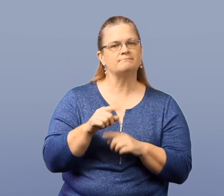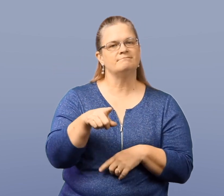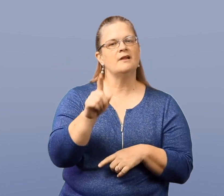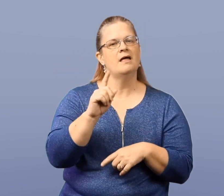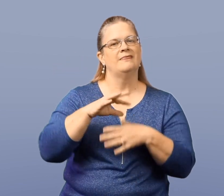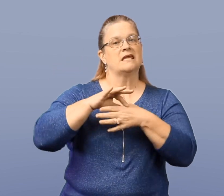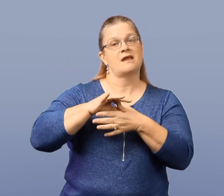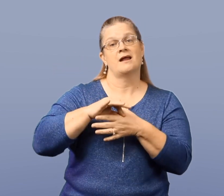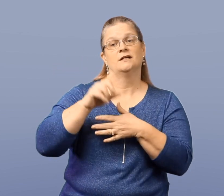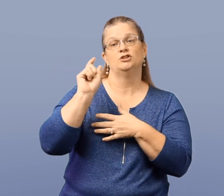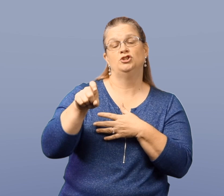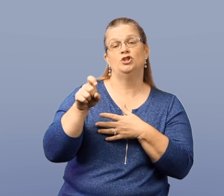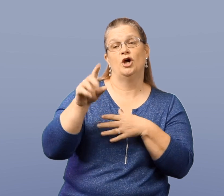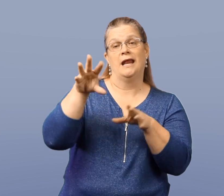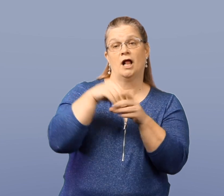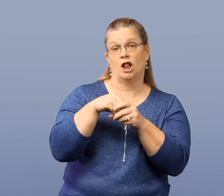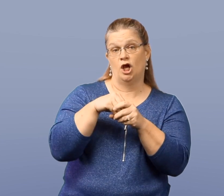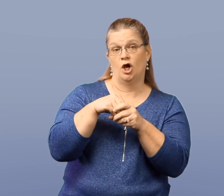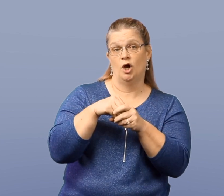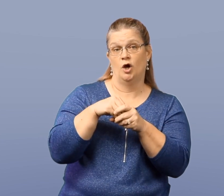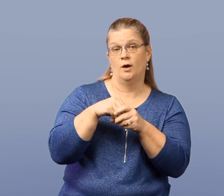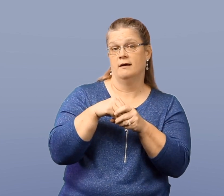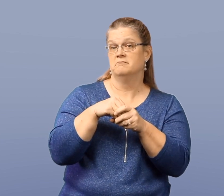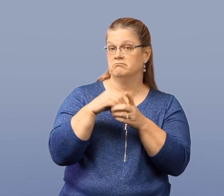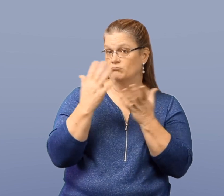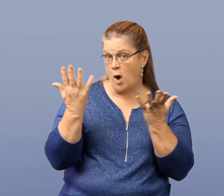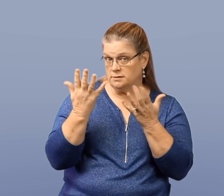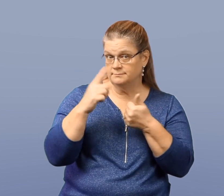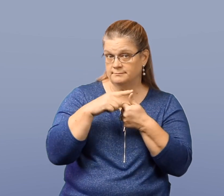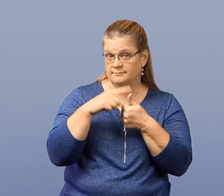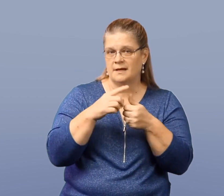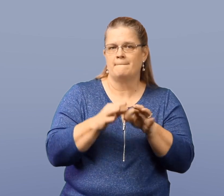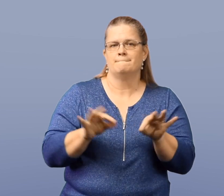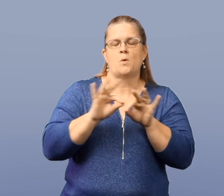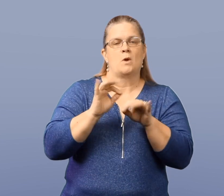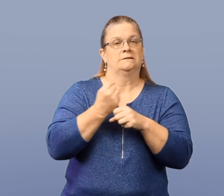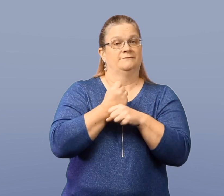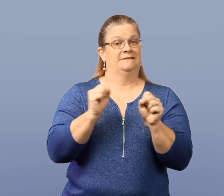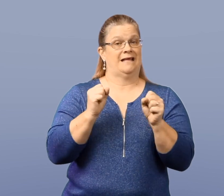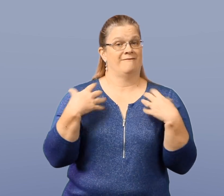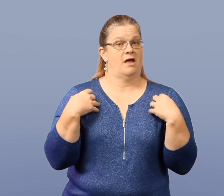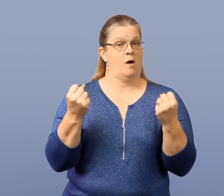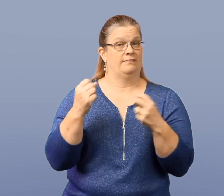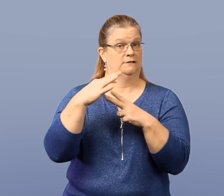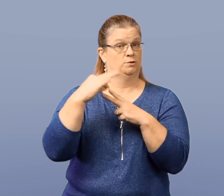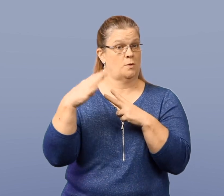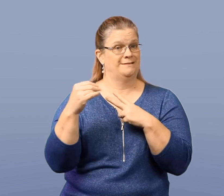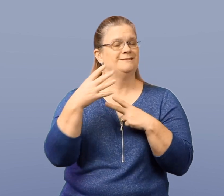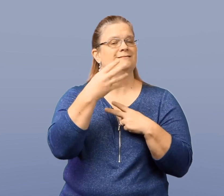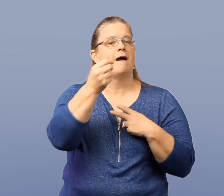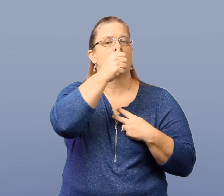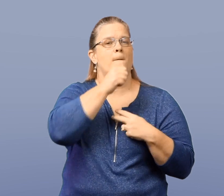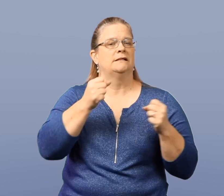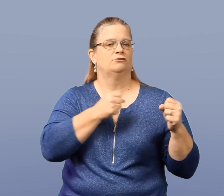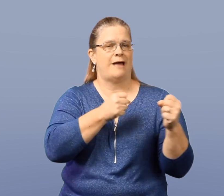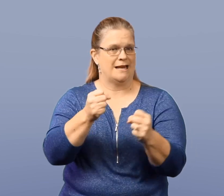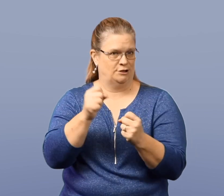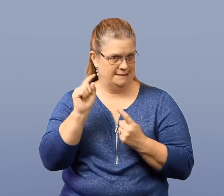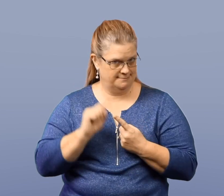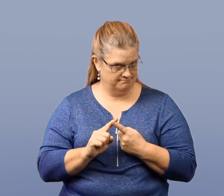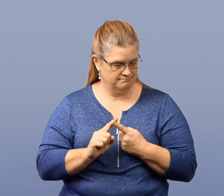The content should include the importance of safe and healthy choices, coping strategies,